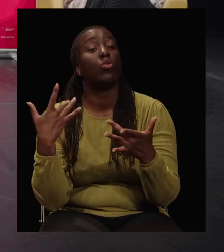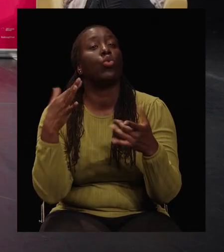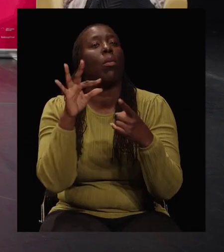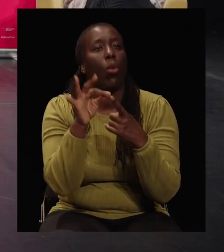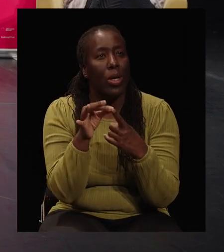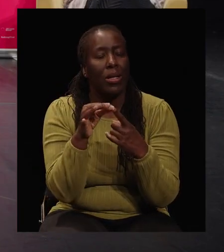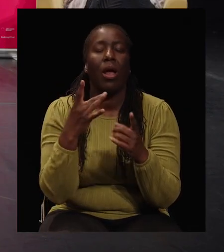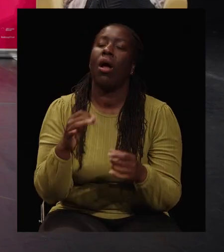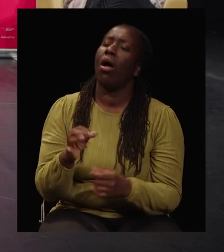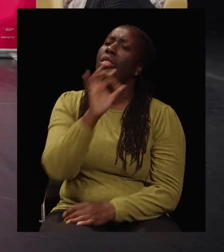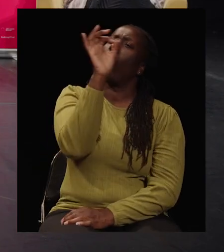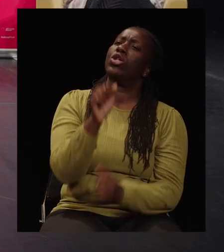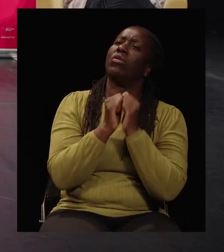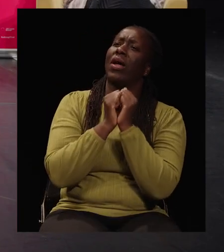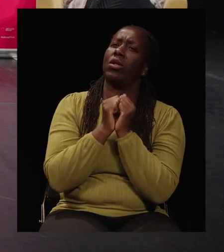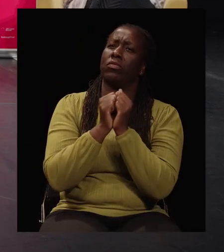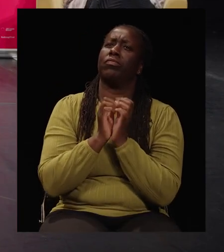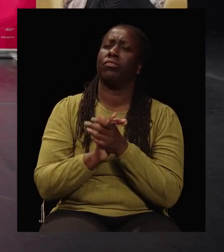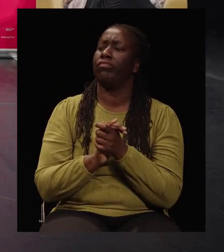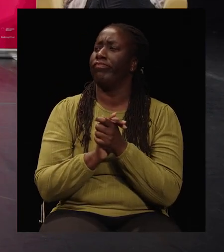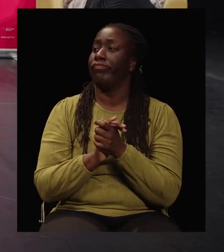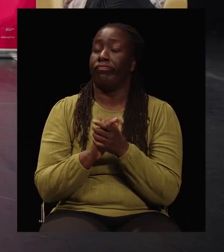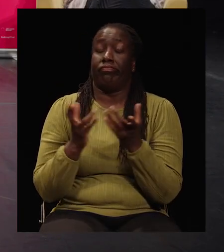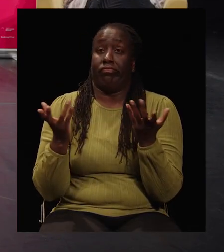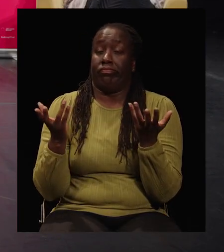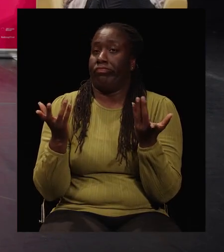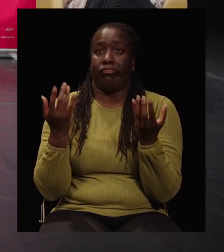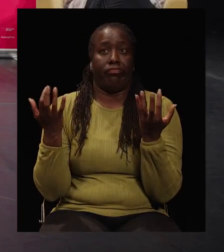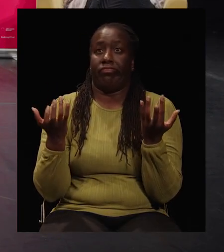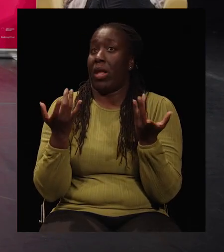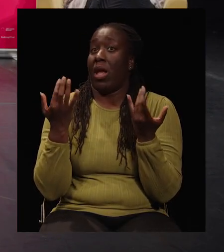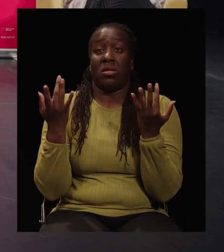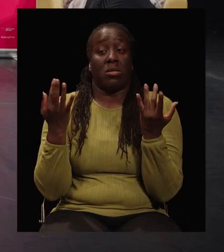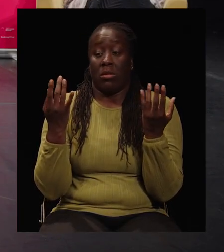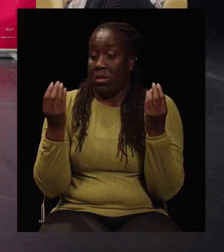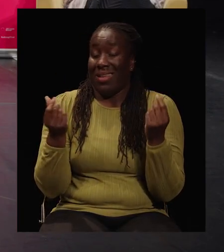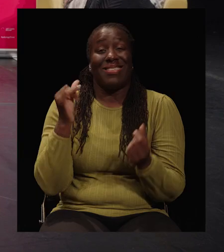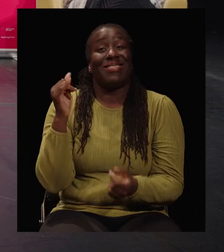therefore is, well, some things are bigger and better and more important than money,